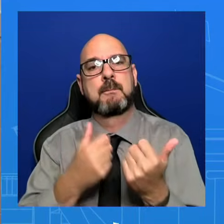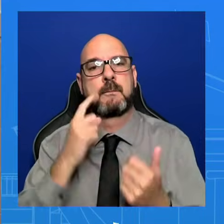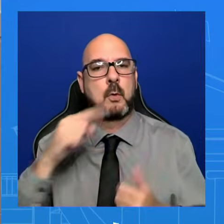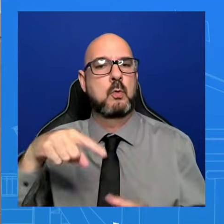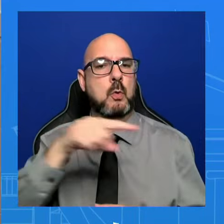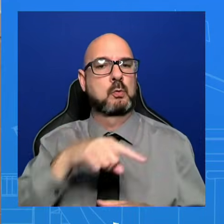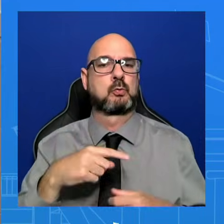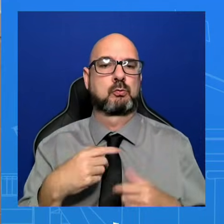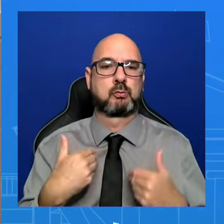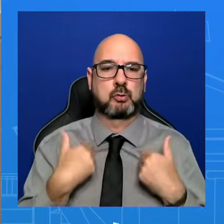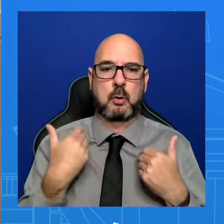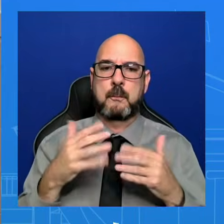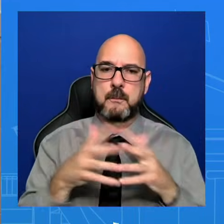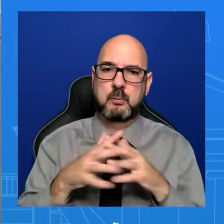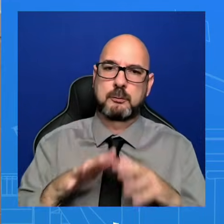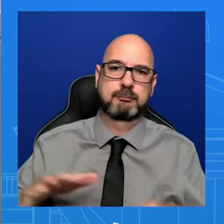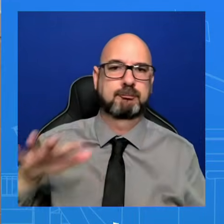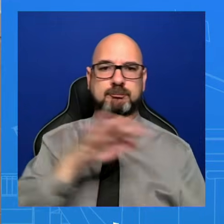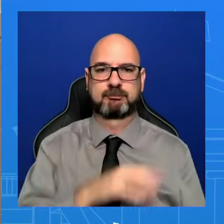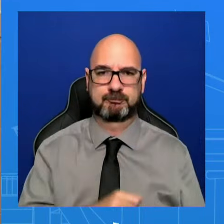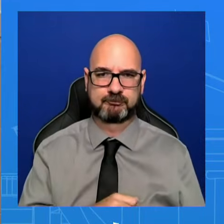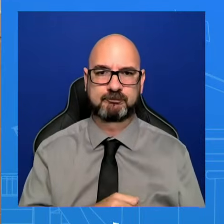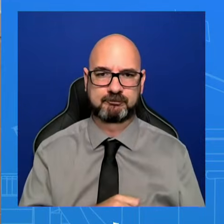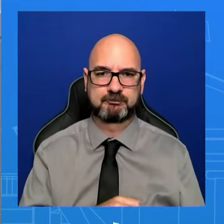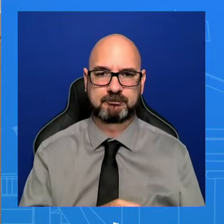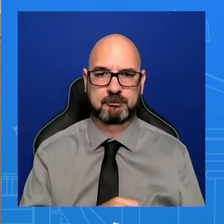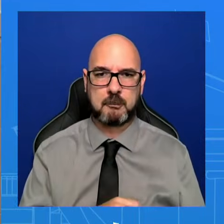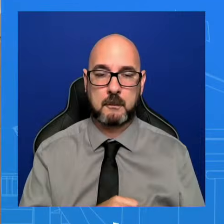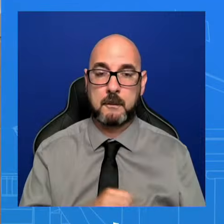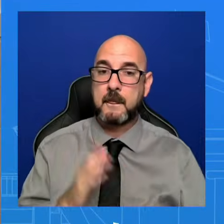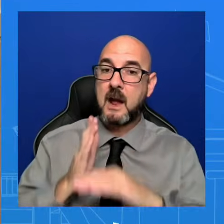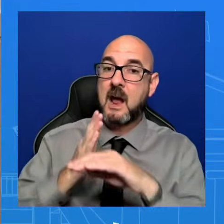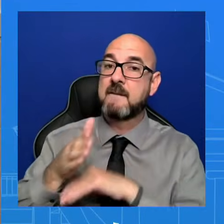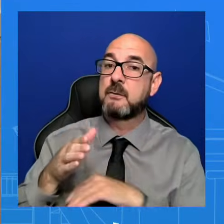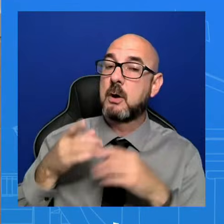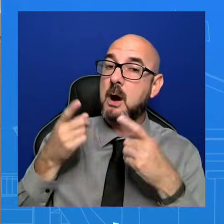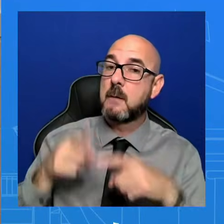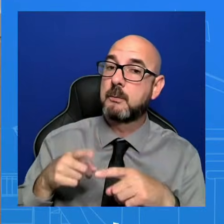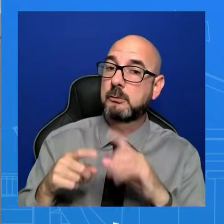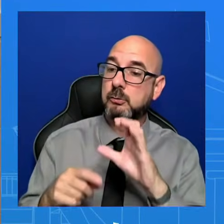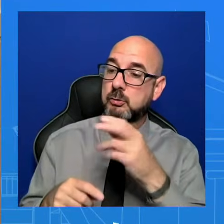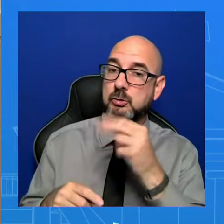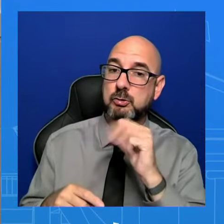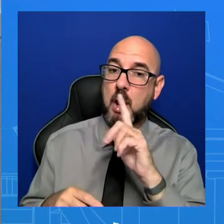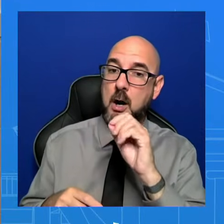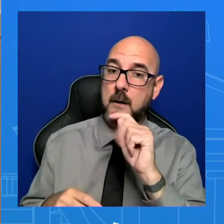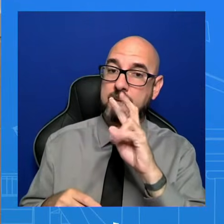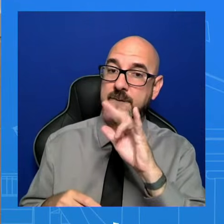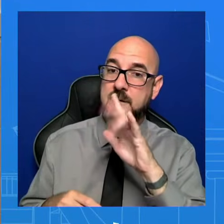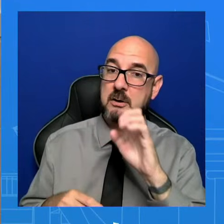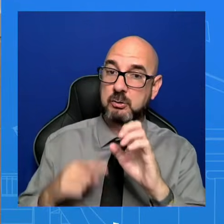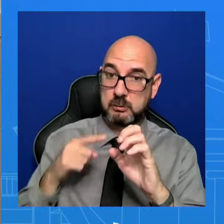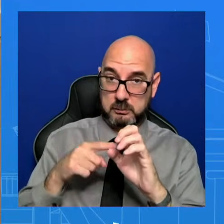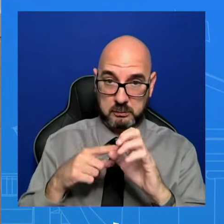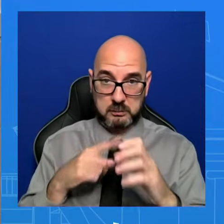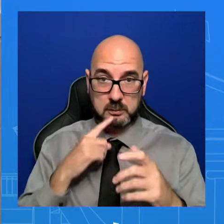after Charlottesville. He said about Trump's response then, "Charlottesville, for me, was a moment where I thought silence would be complicity." Ms. Jean-Pierre: Yeah.